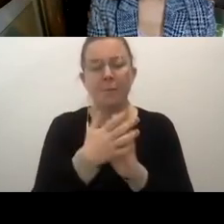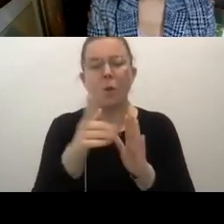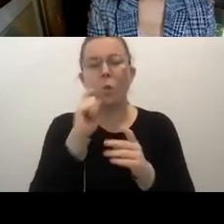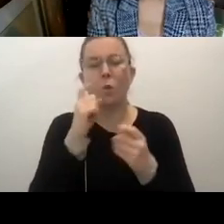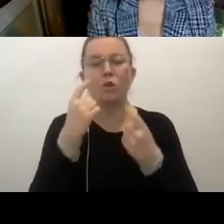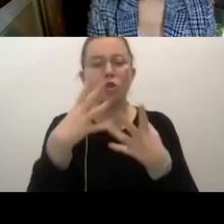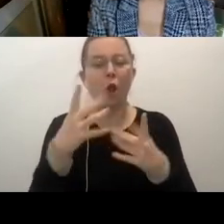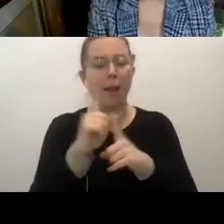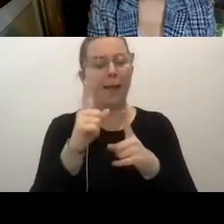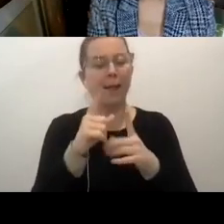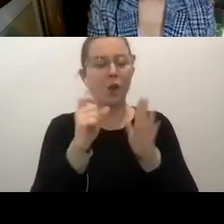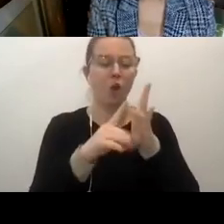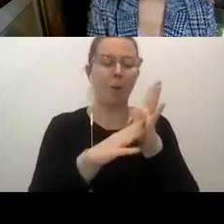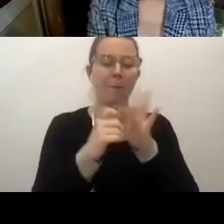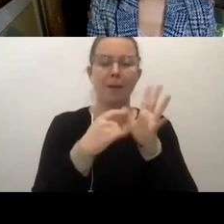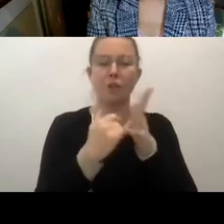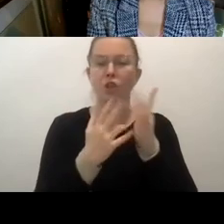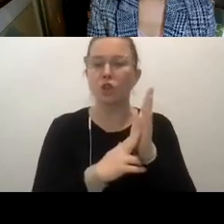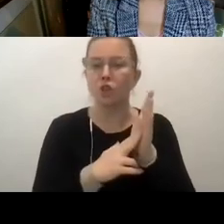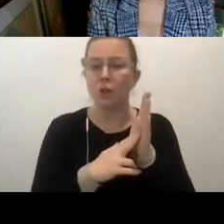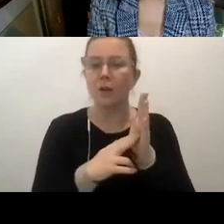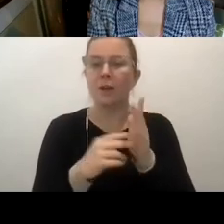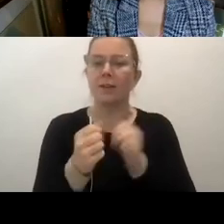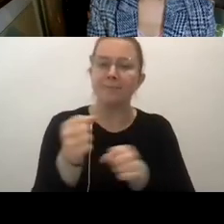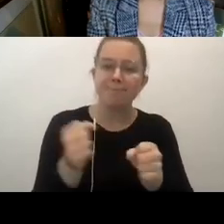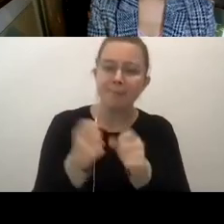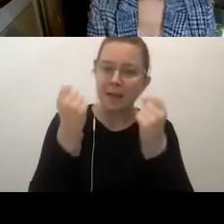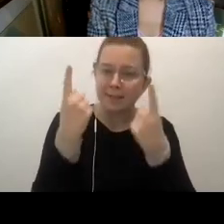It shows that our needs are being considered.